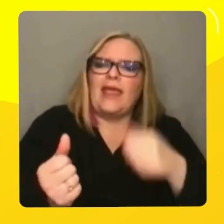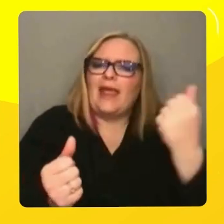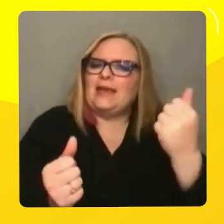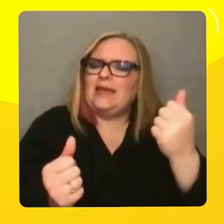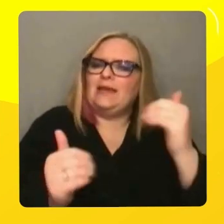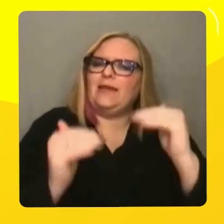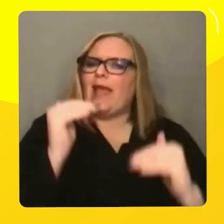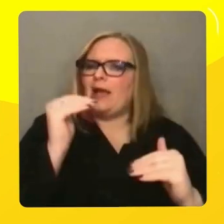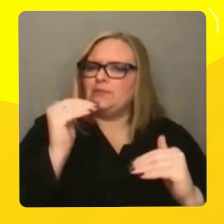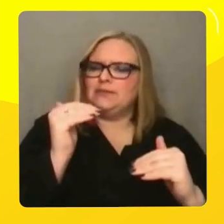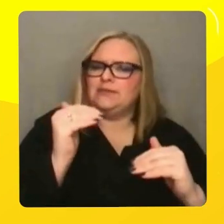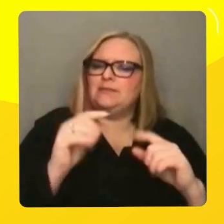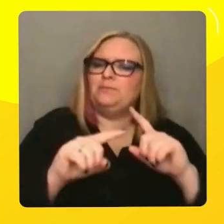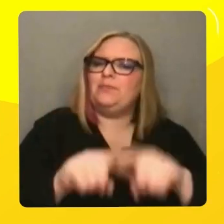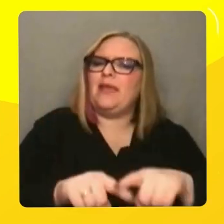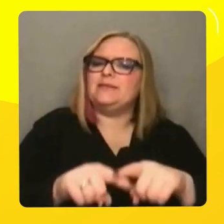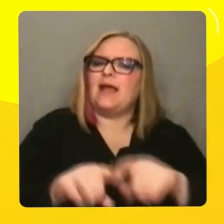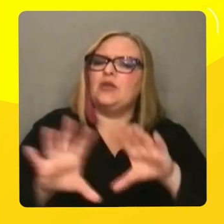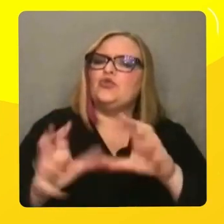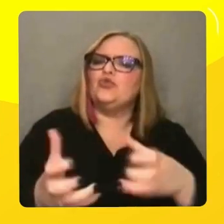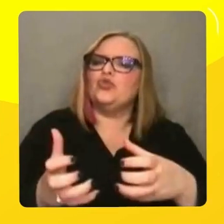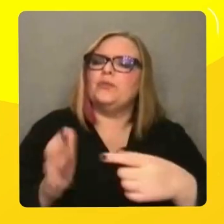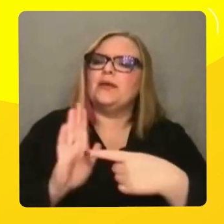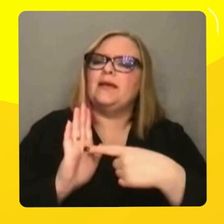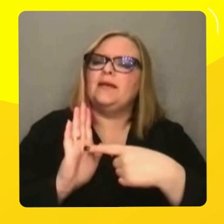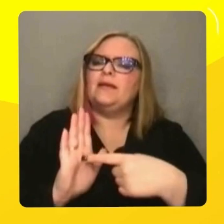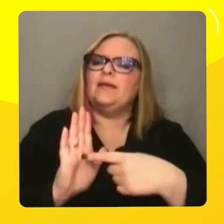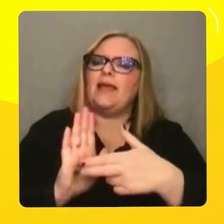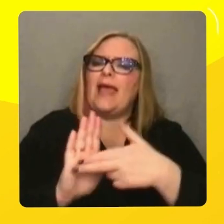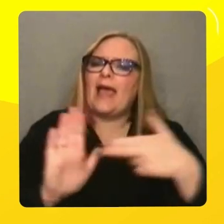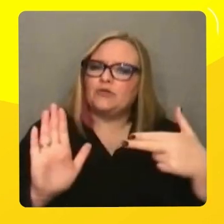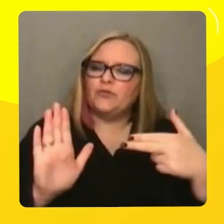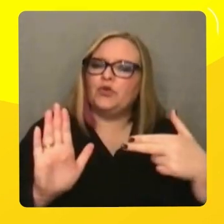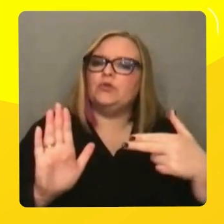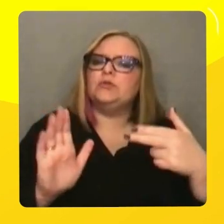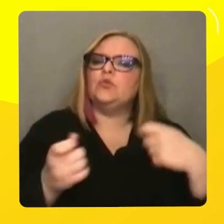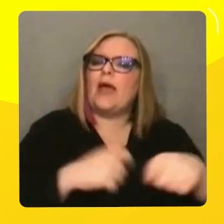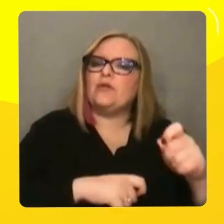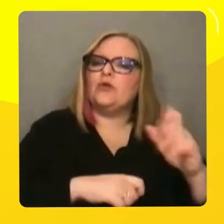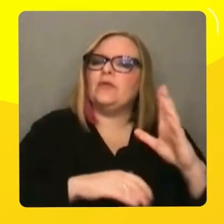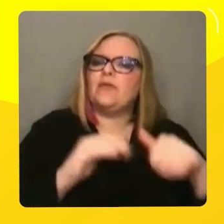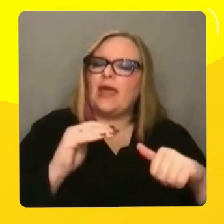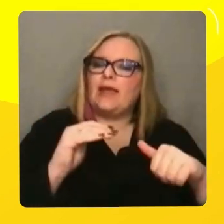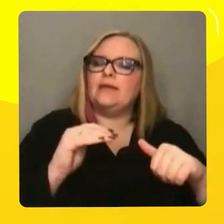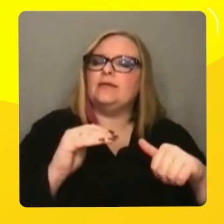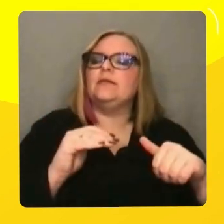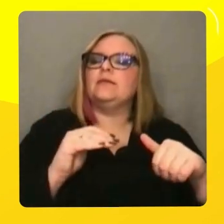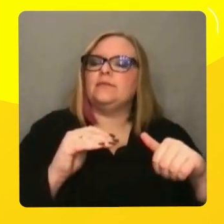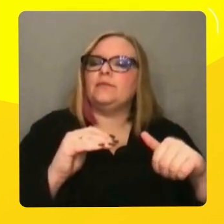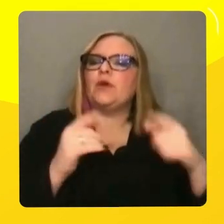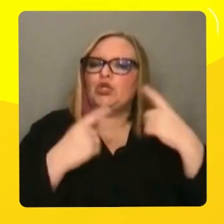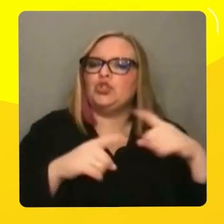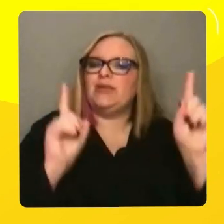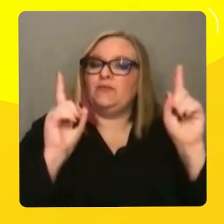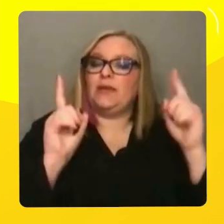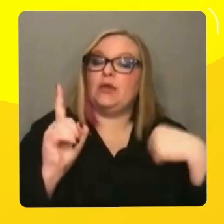rooted in group attributes rather than in individual achievement. We are always asking, what else can we examine